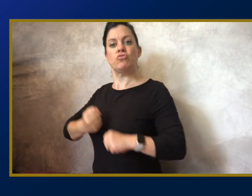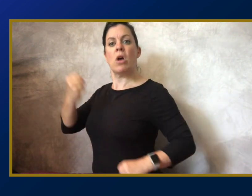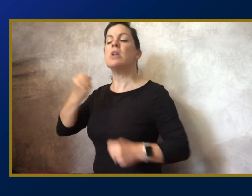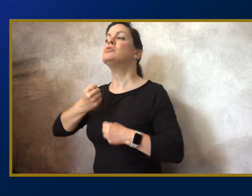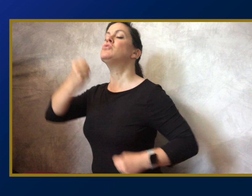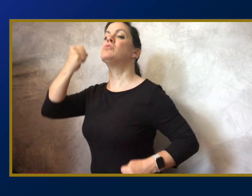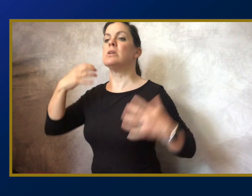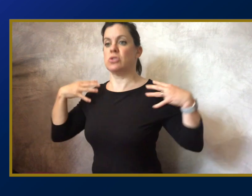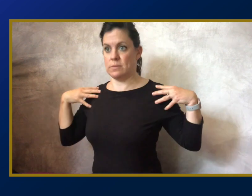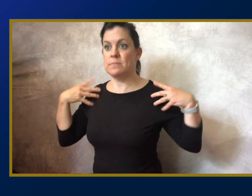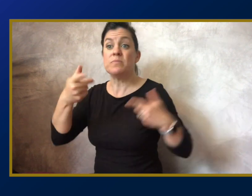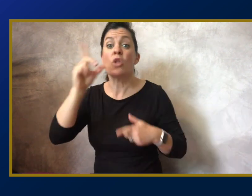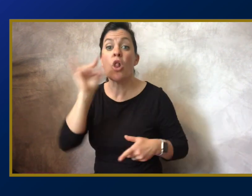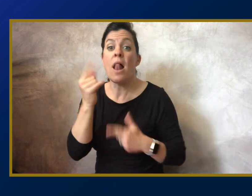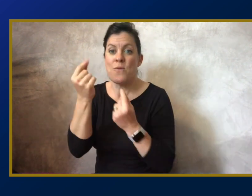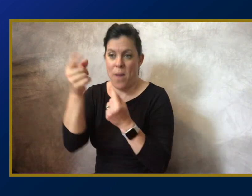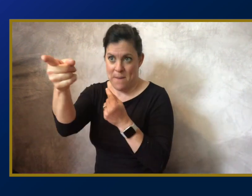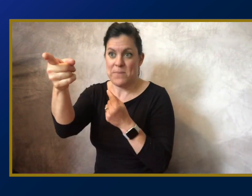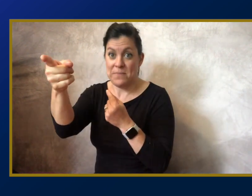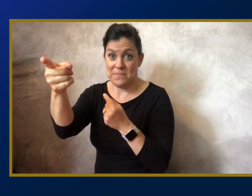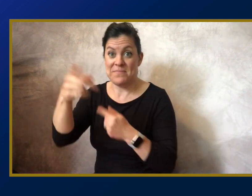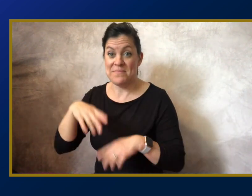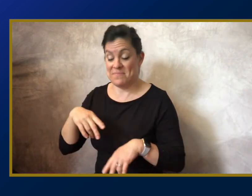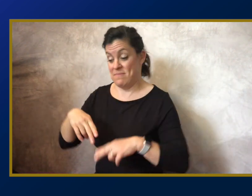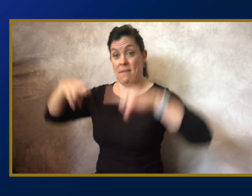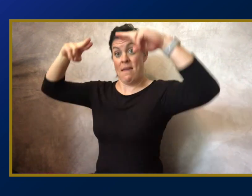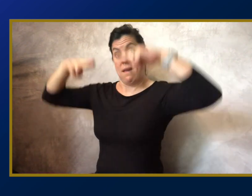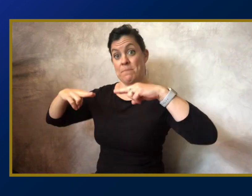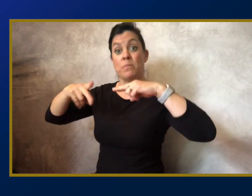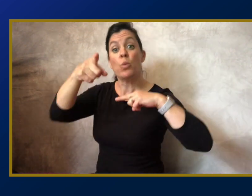helps to extend the back. So, when we talk about tummy time, we're talking about having your child